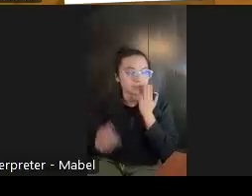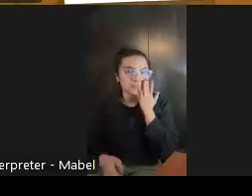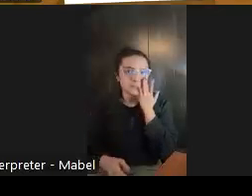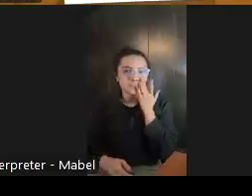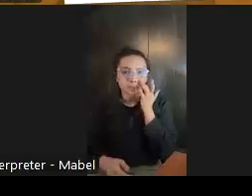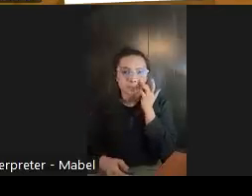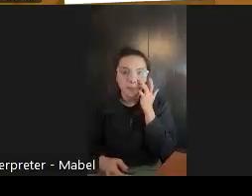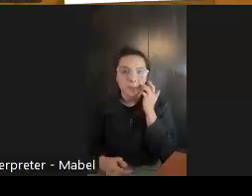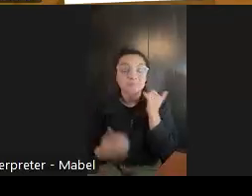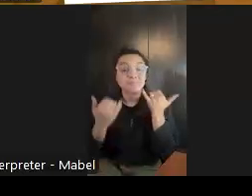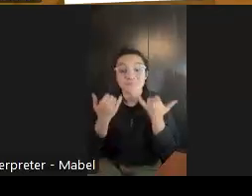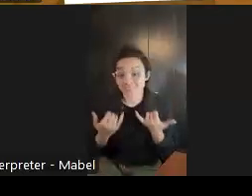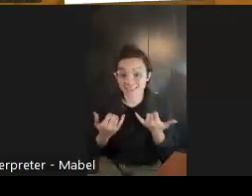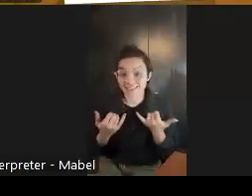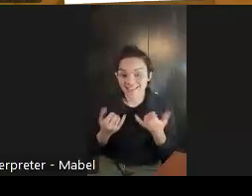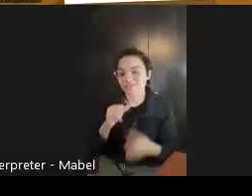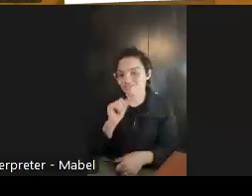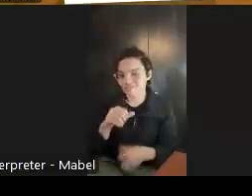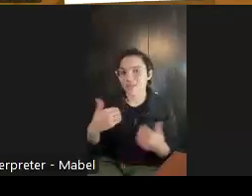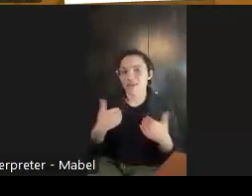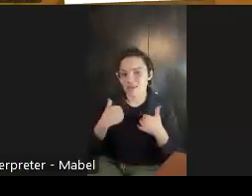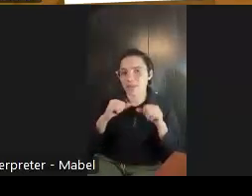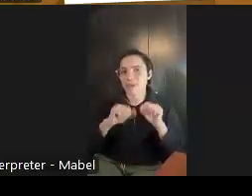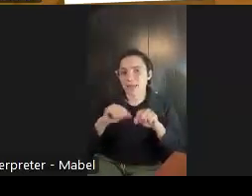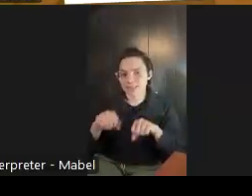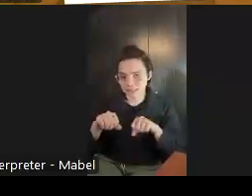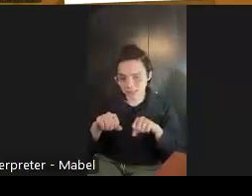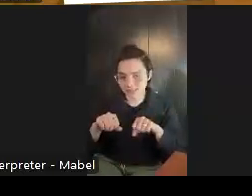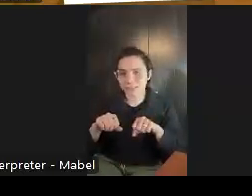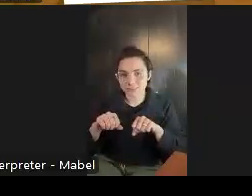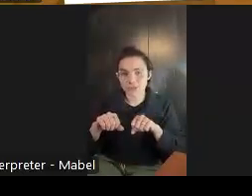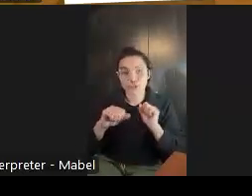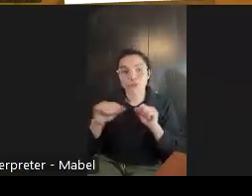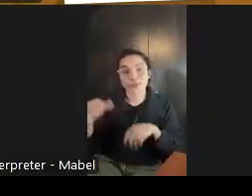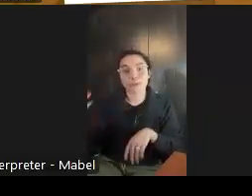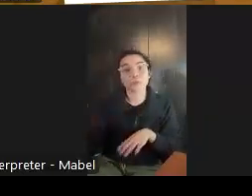we we do have the capacity which is really good of being able to admit patients directly from the